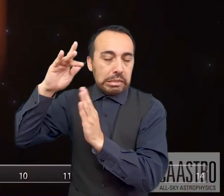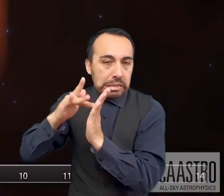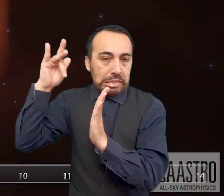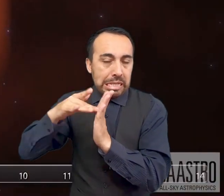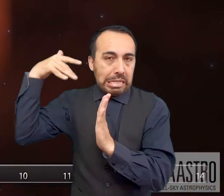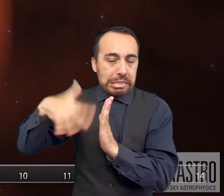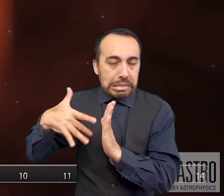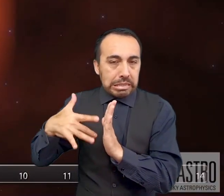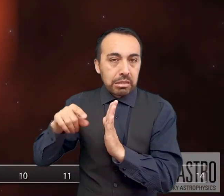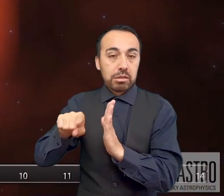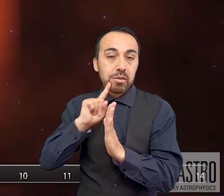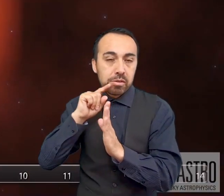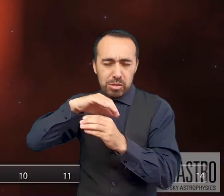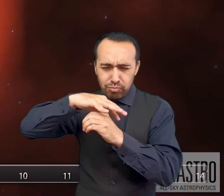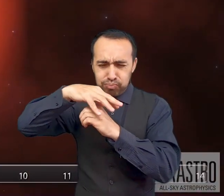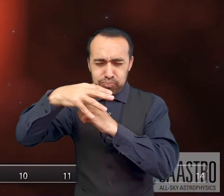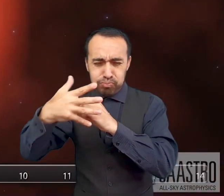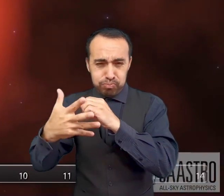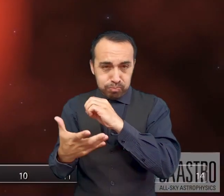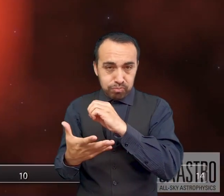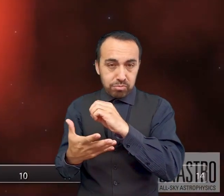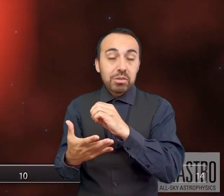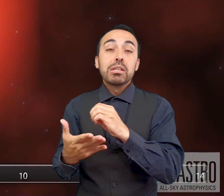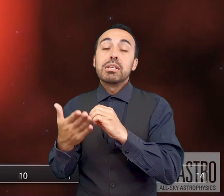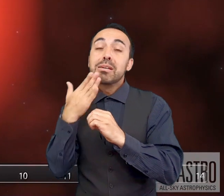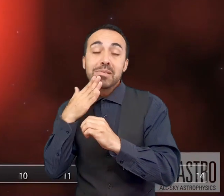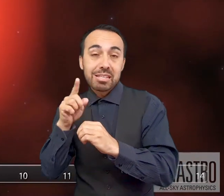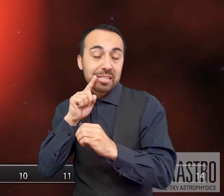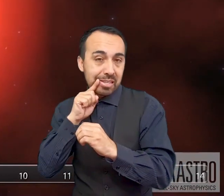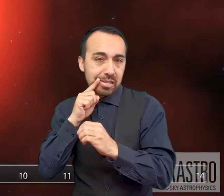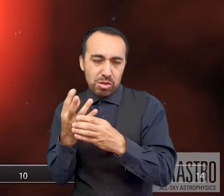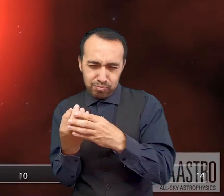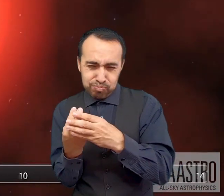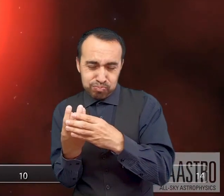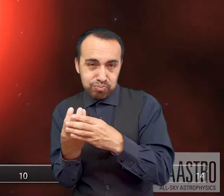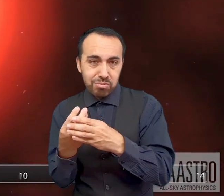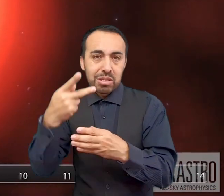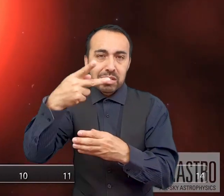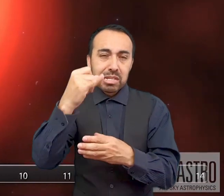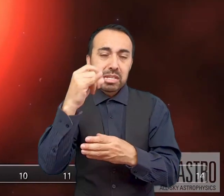If stars are less than 8 solar masses, the inert carbon core continues to contract